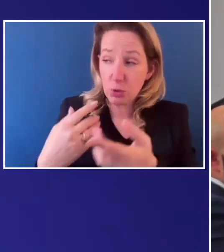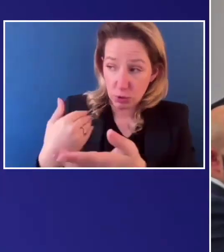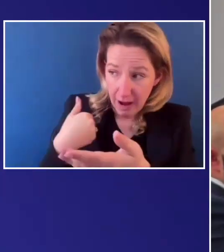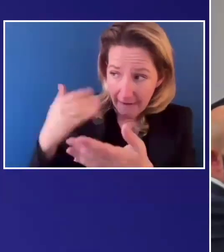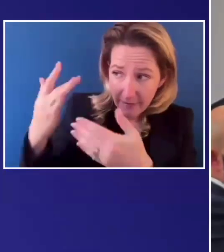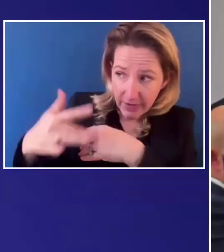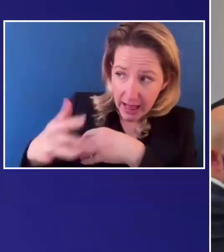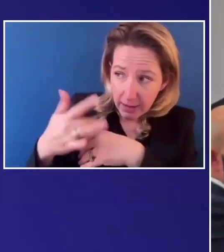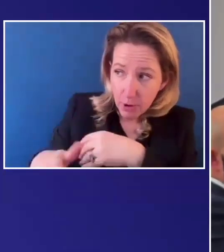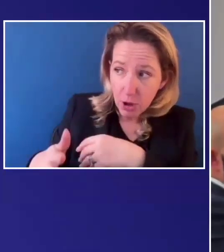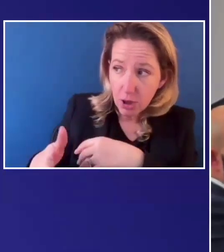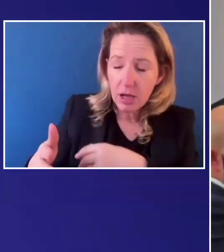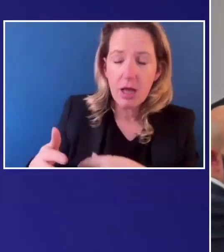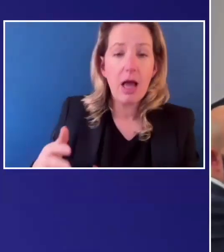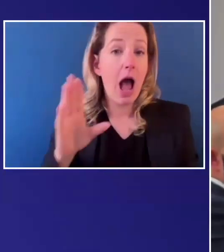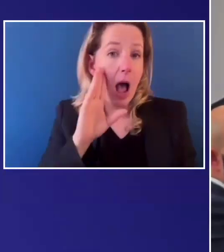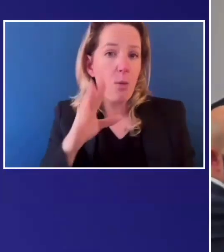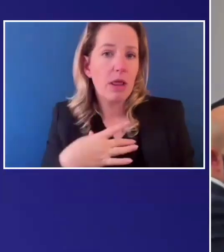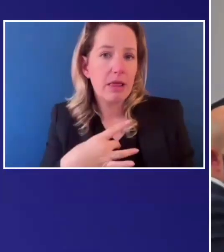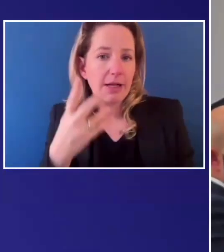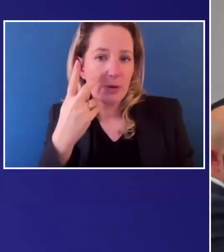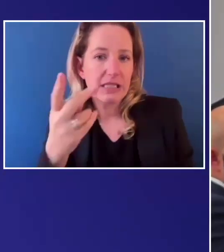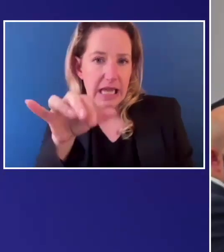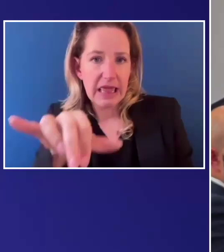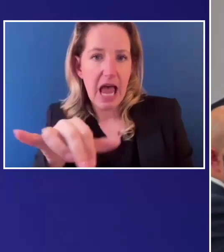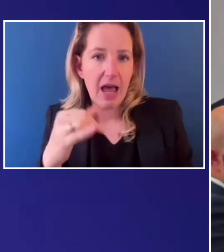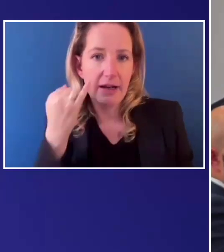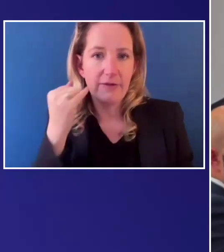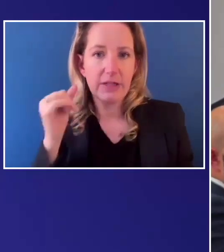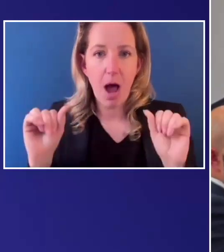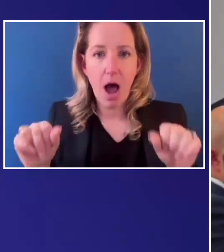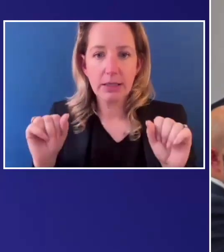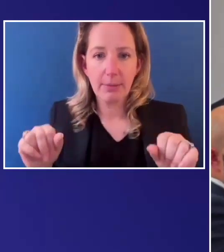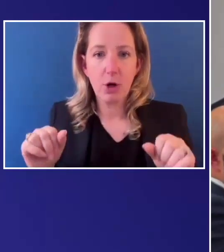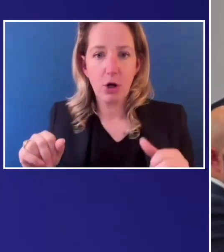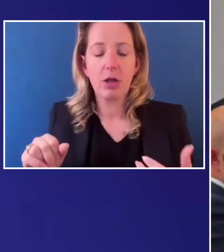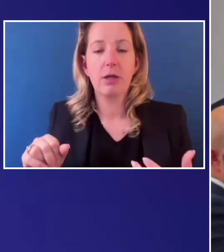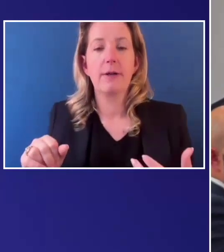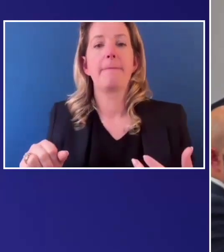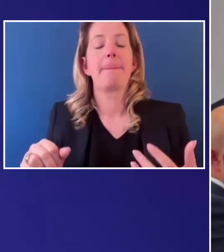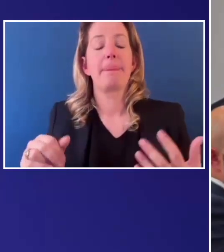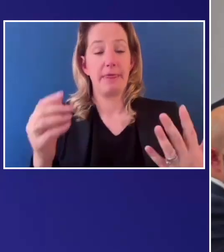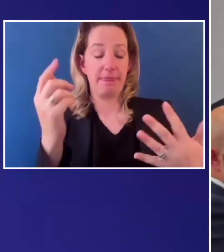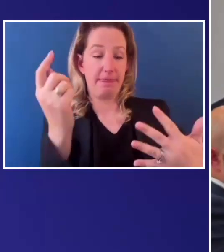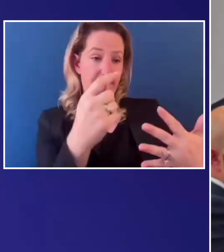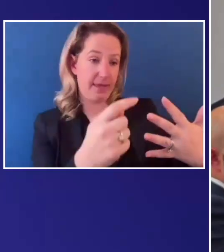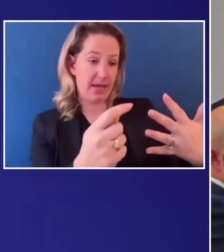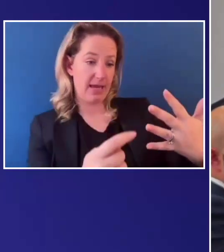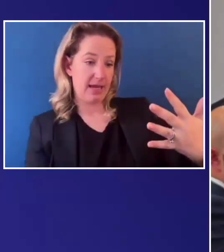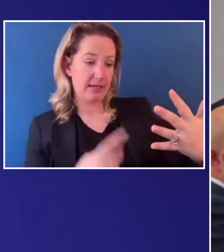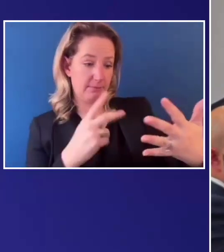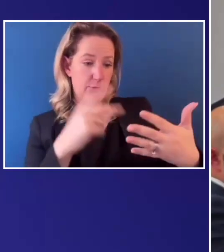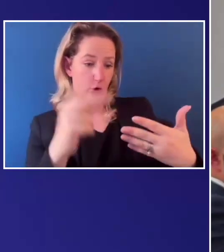I mean, yes, I would like to see that if that's a -- if it's possible to say these are the programs that would have been qualified graduate programs and under our